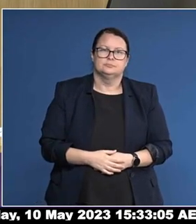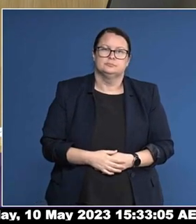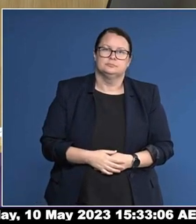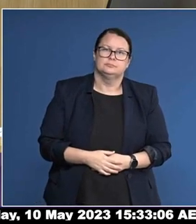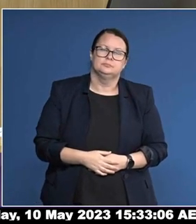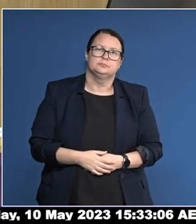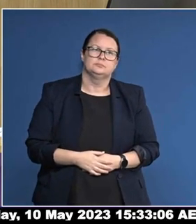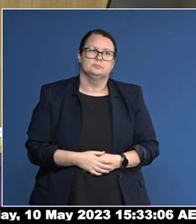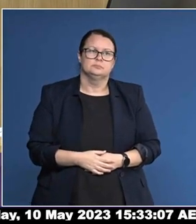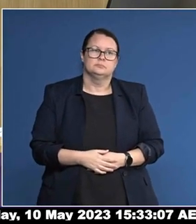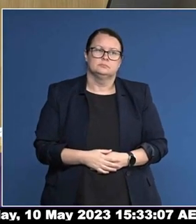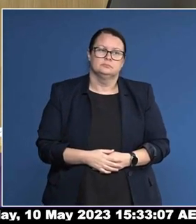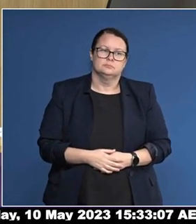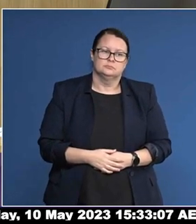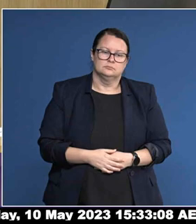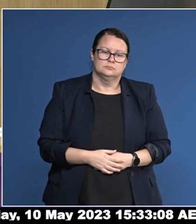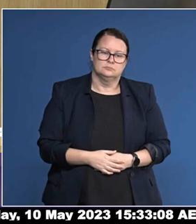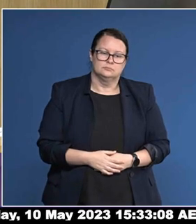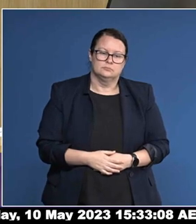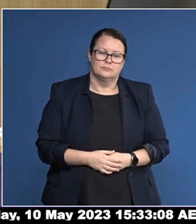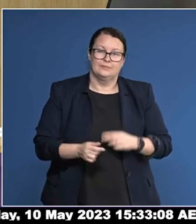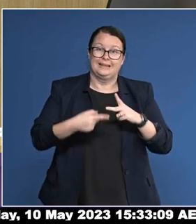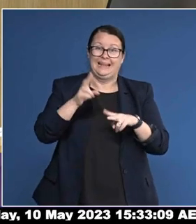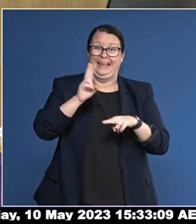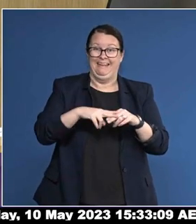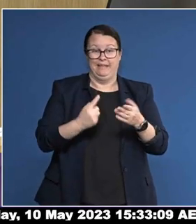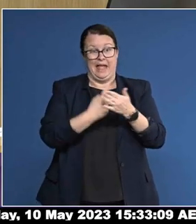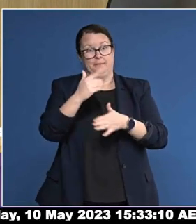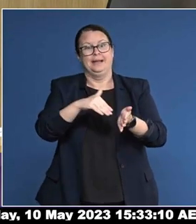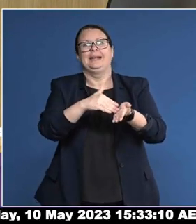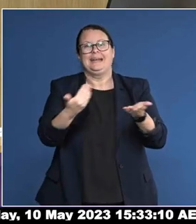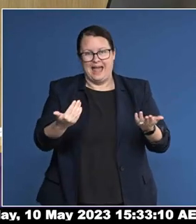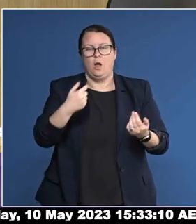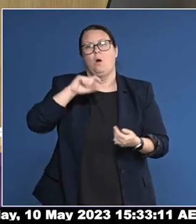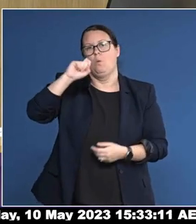practice, the expectation would be that they would have sought out further assistance and